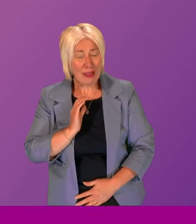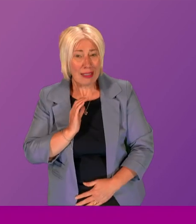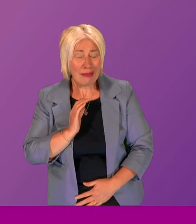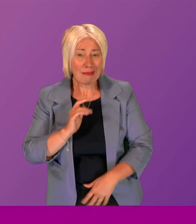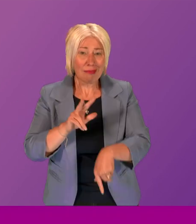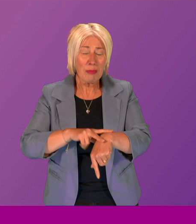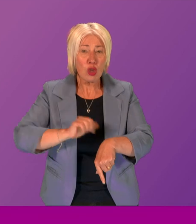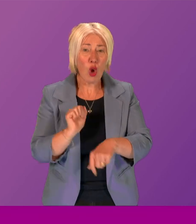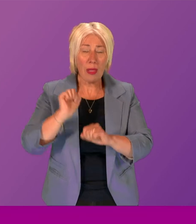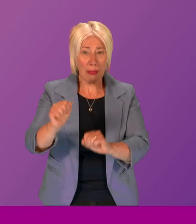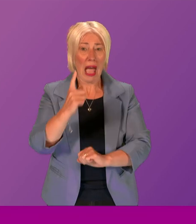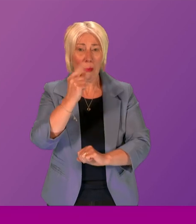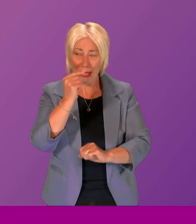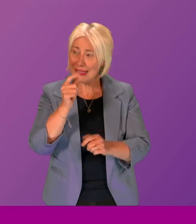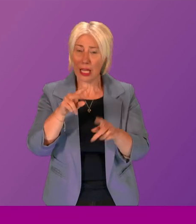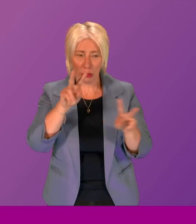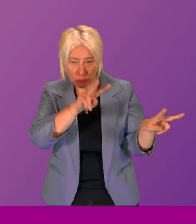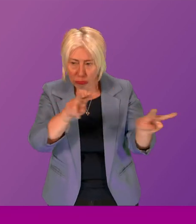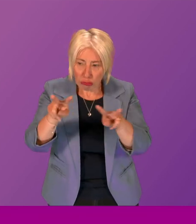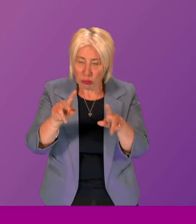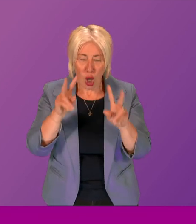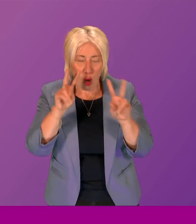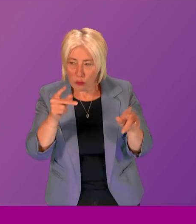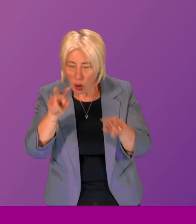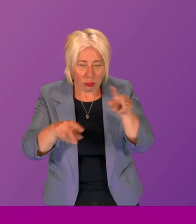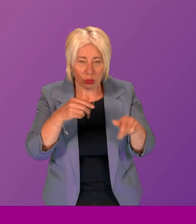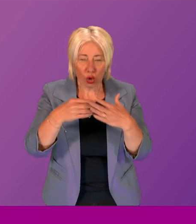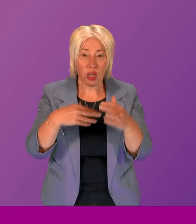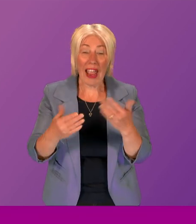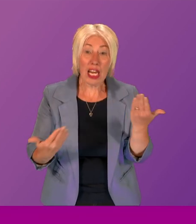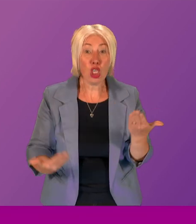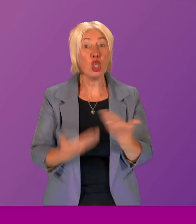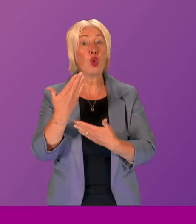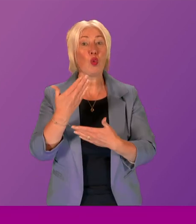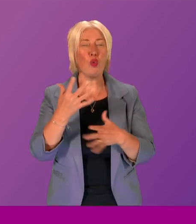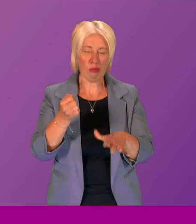ability to police new stirring-up offences in ways that are appropriate.